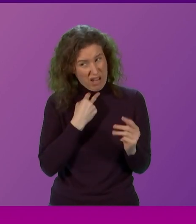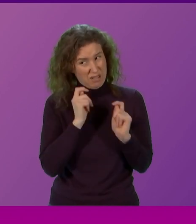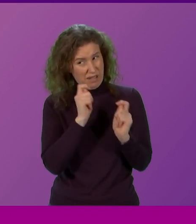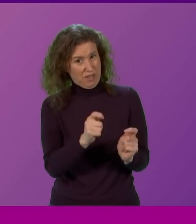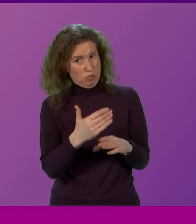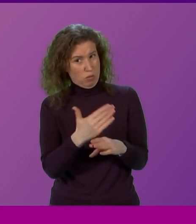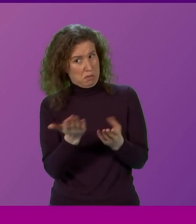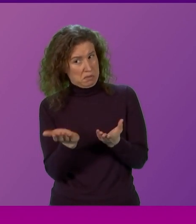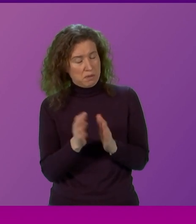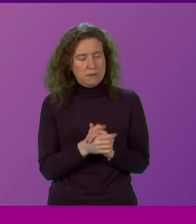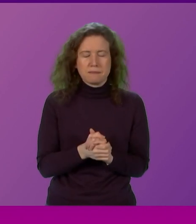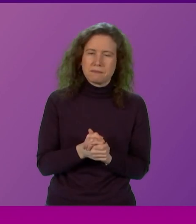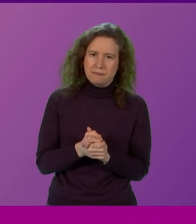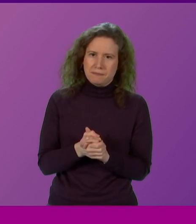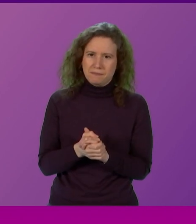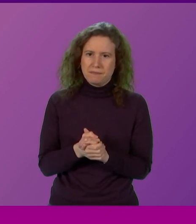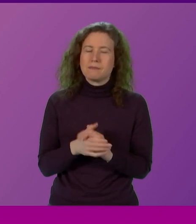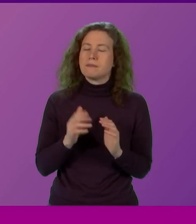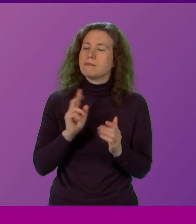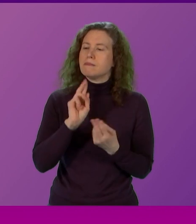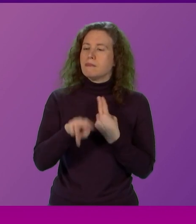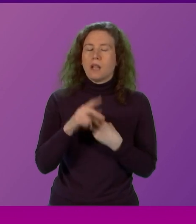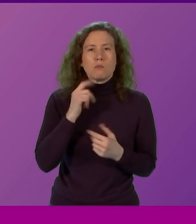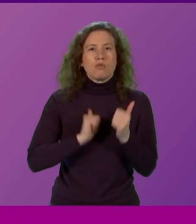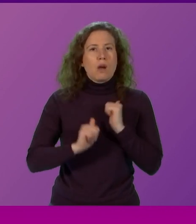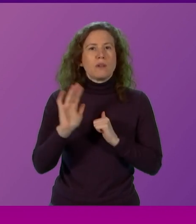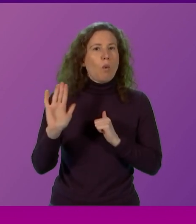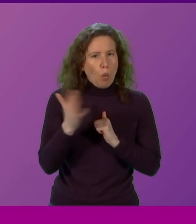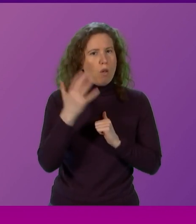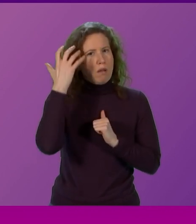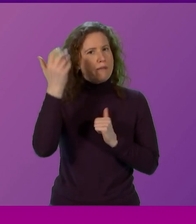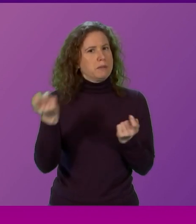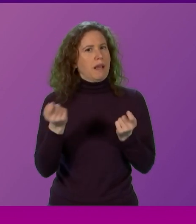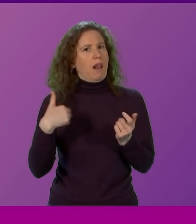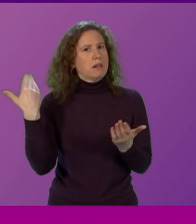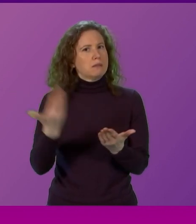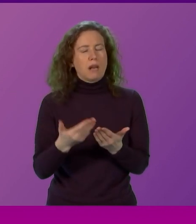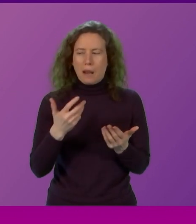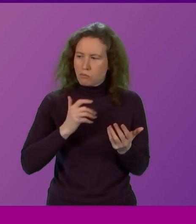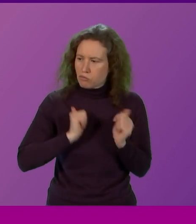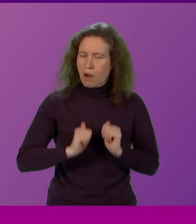I am proud of all of the Governments that I have led and I am proud of those who have served in them.